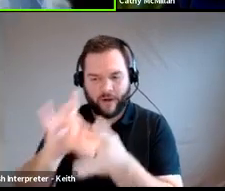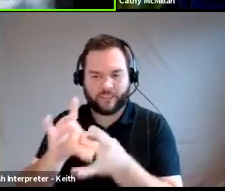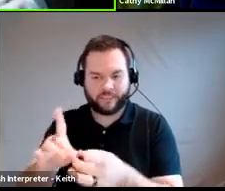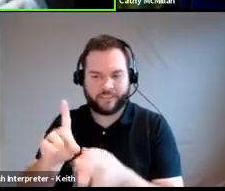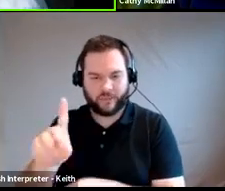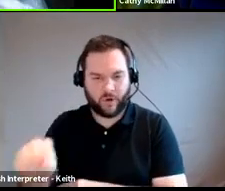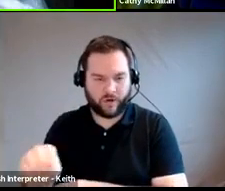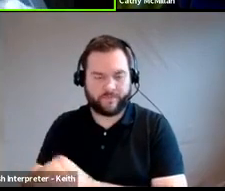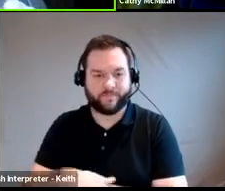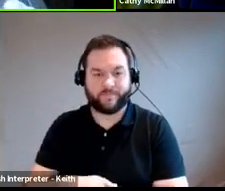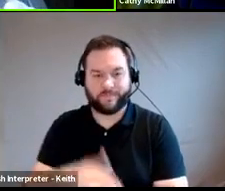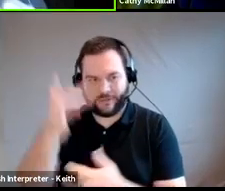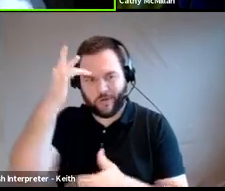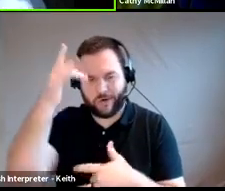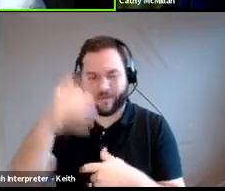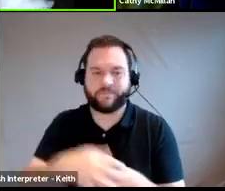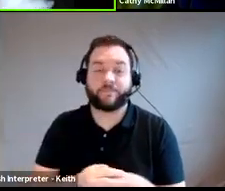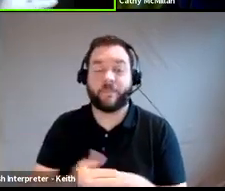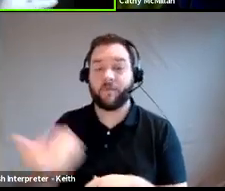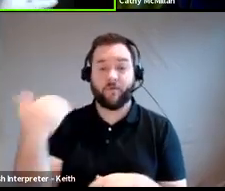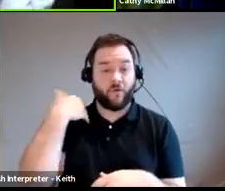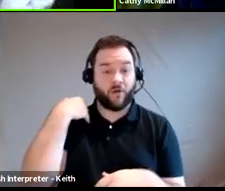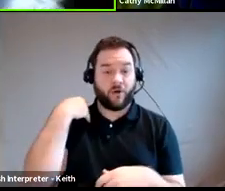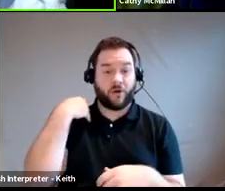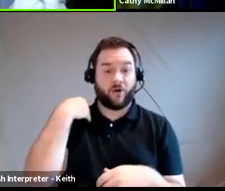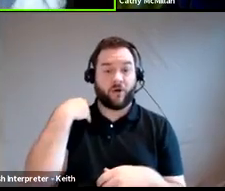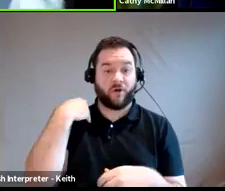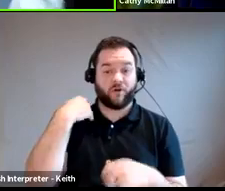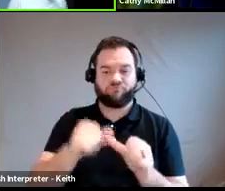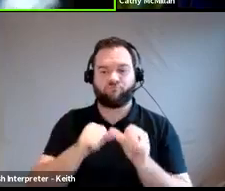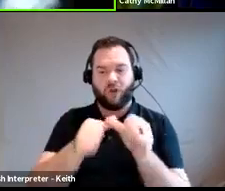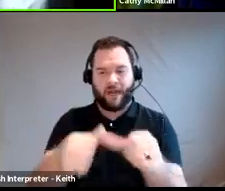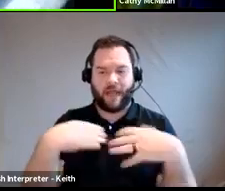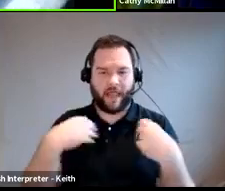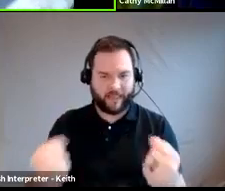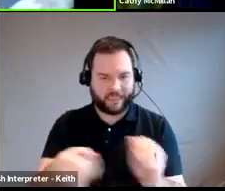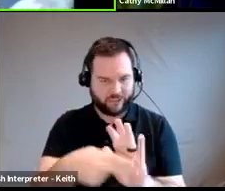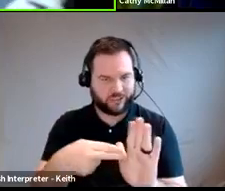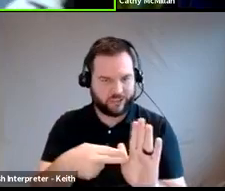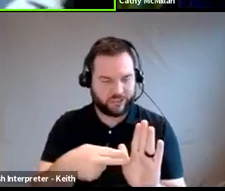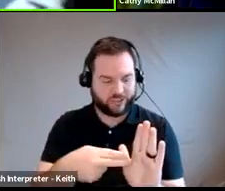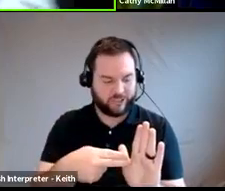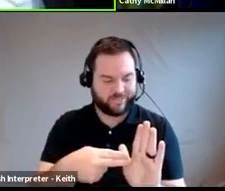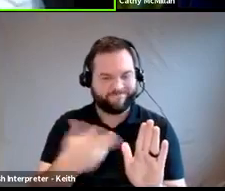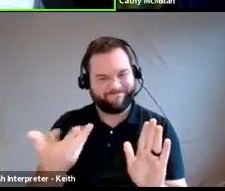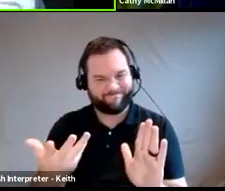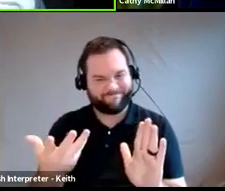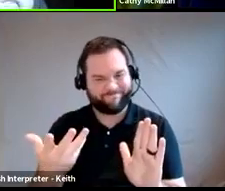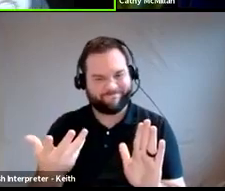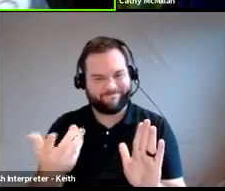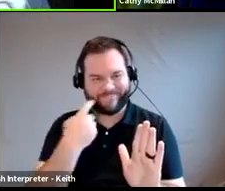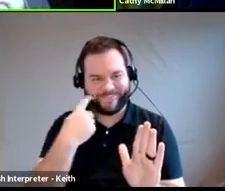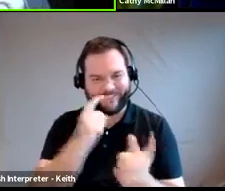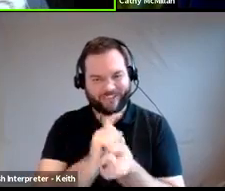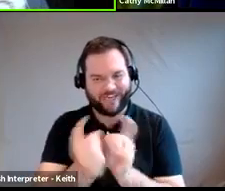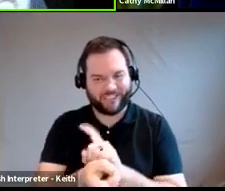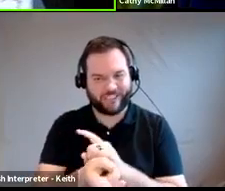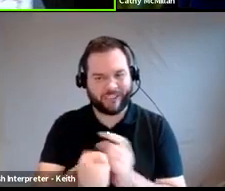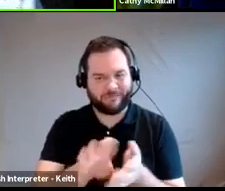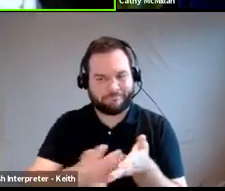a diagnosis of development of coordination anymore, before coordination anymore. in the past, you used to in the past, you use to get a chronic health designation. on. Unfortunately, that on. Unfortunately, that was a